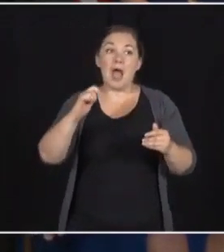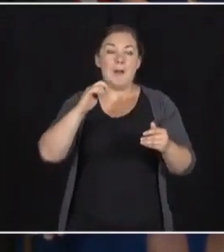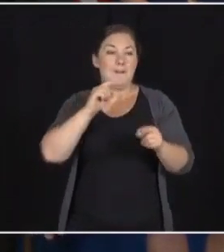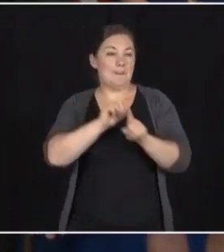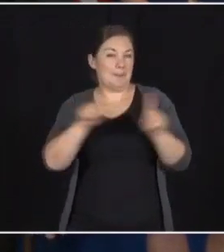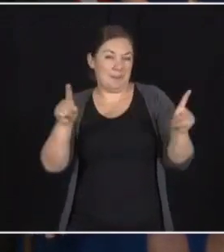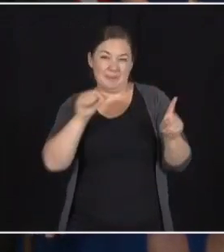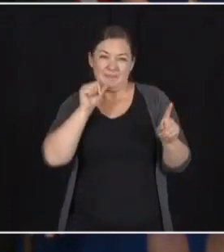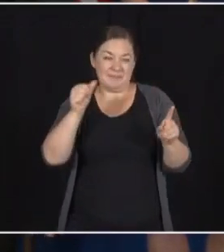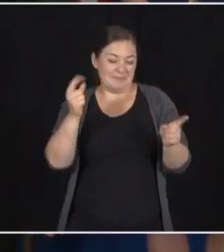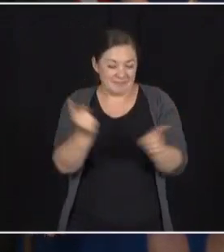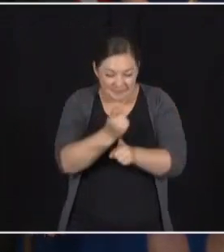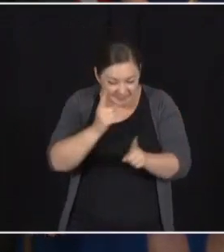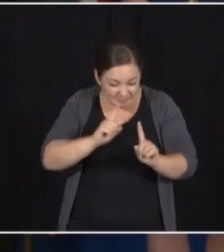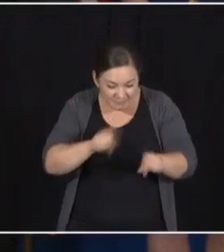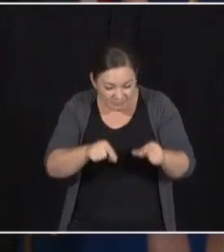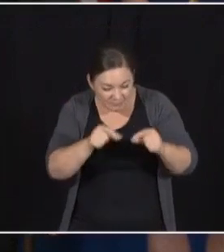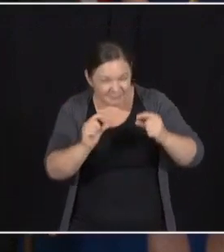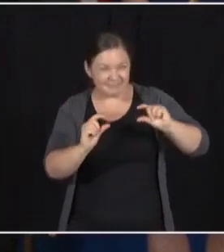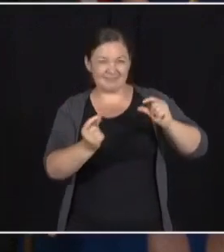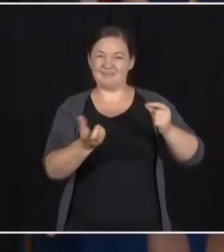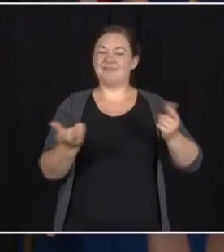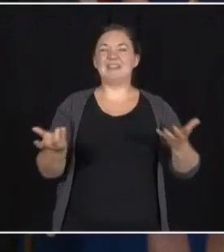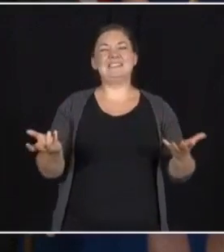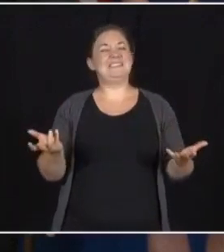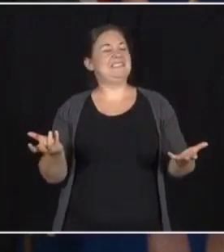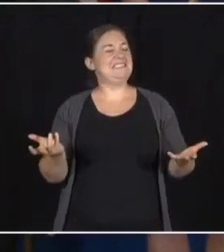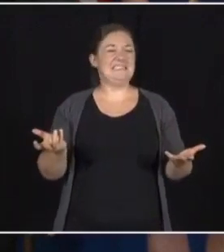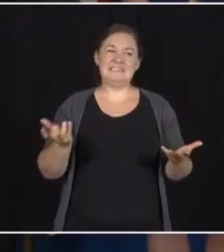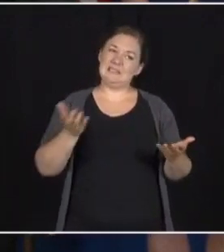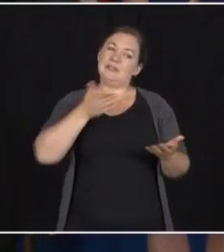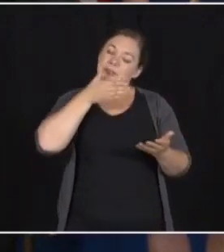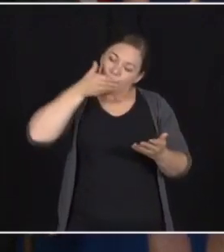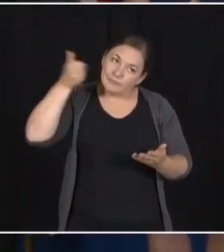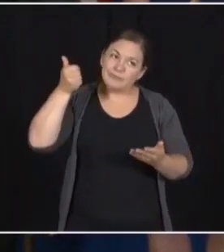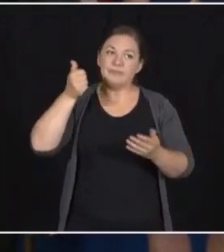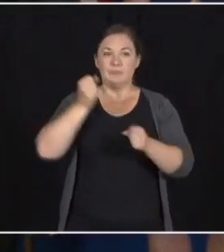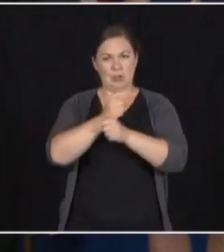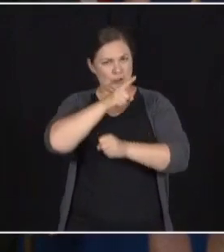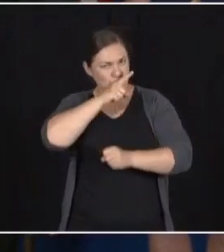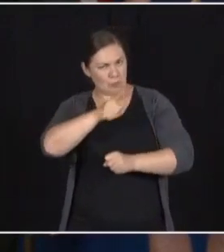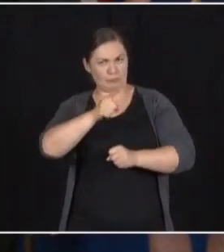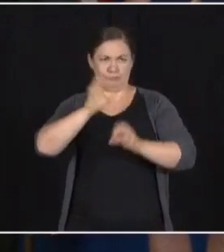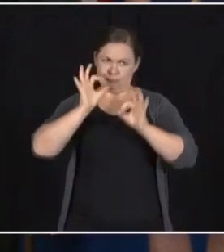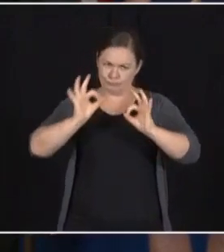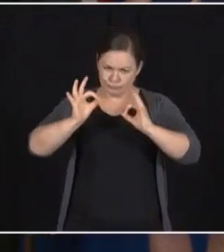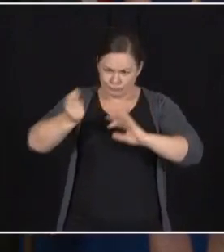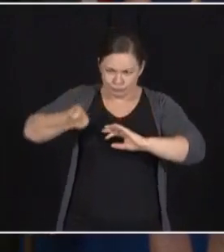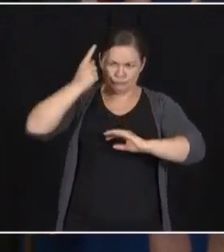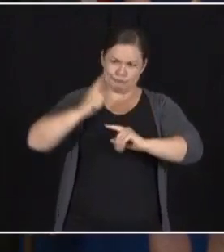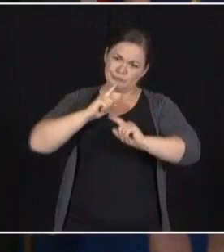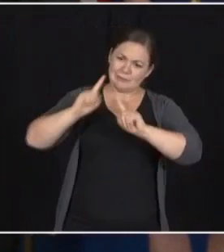Not to do the test just for the sake of doing the test, but during the test is going to accurately tell you whether someone has